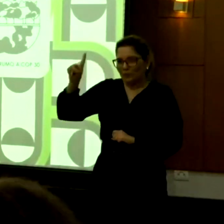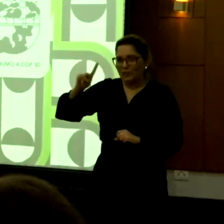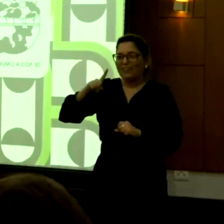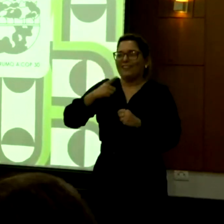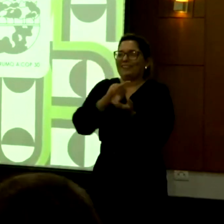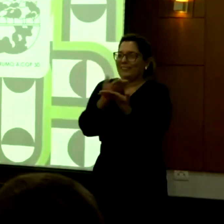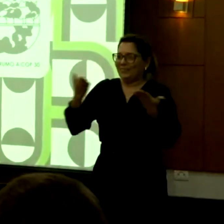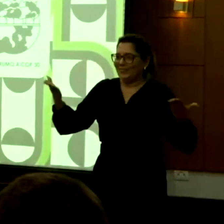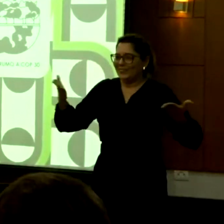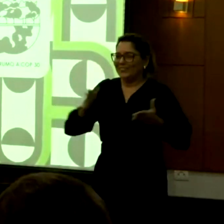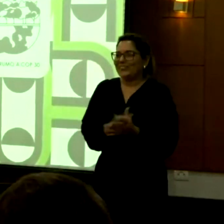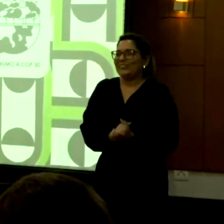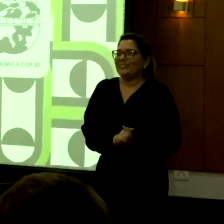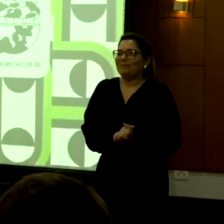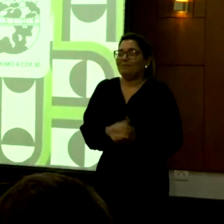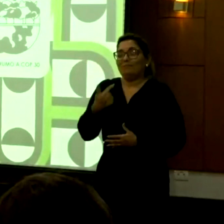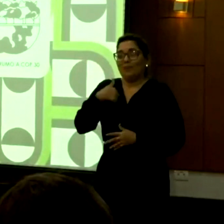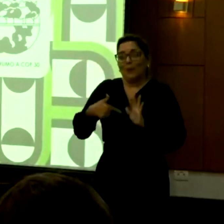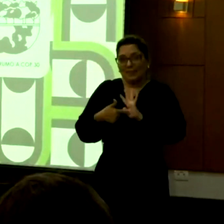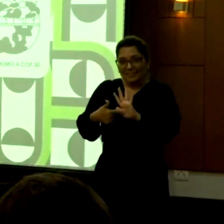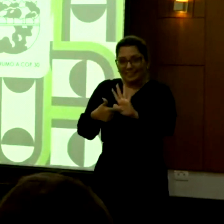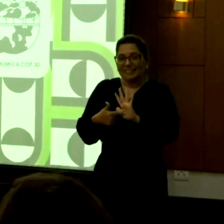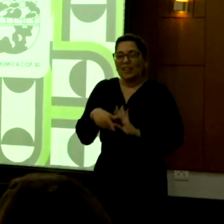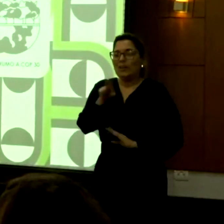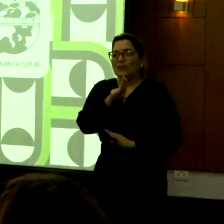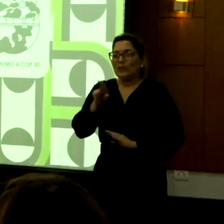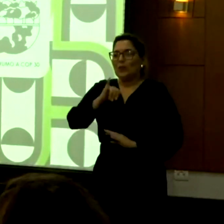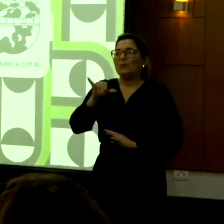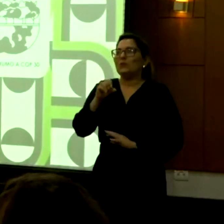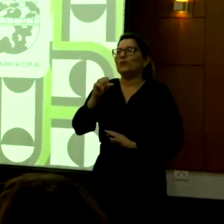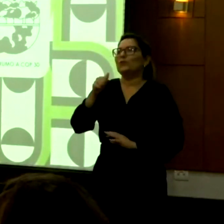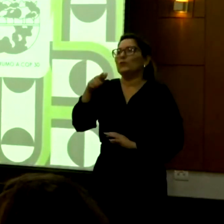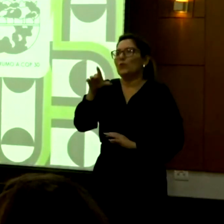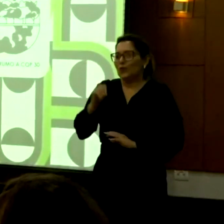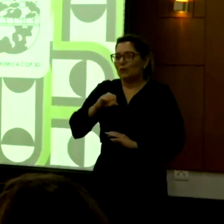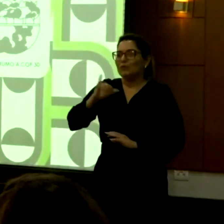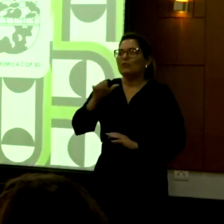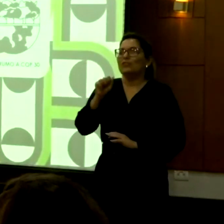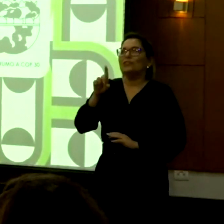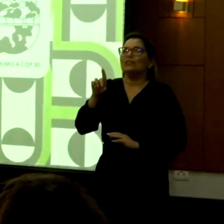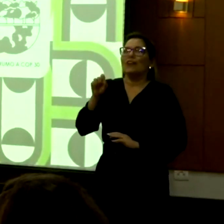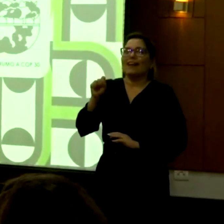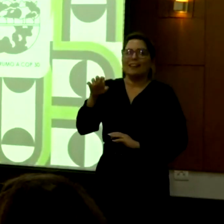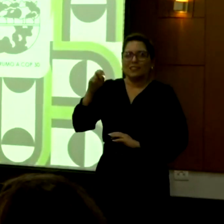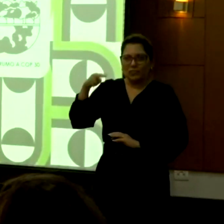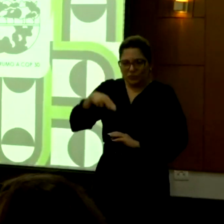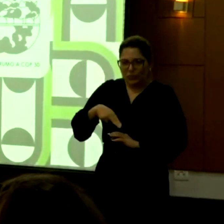, let me introduce myself , my name is João Jadson, I'll be here all morning with you,